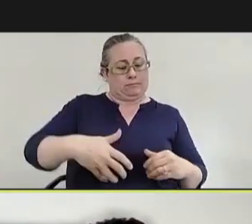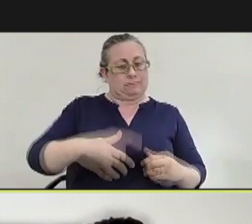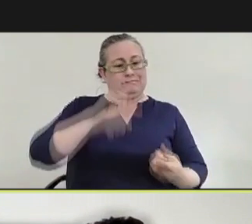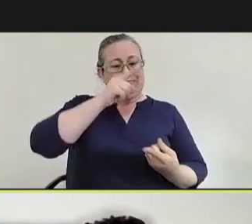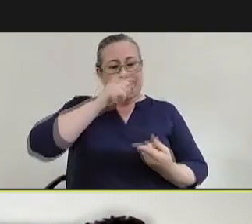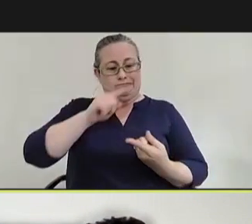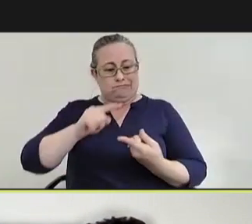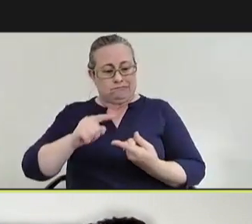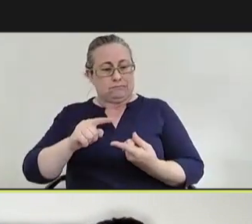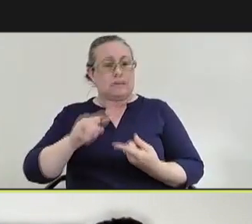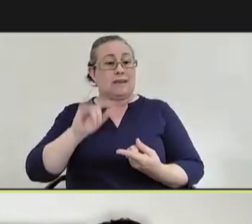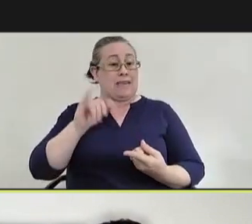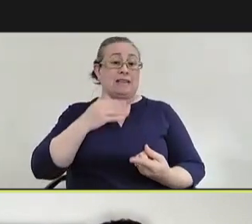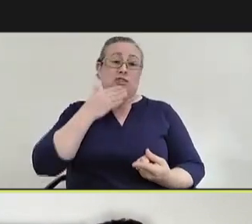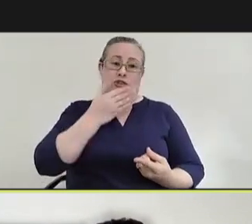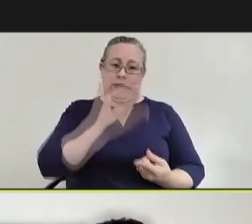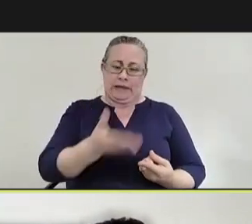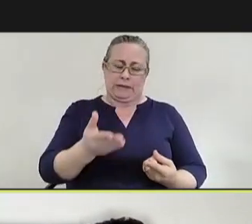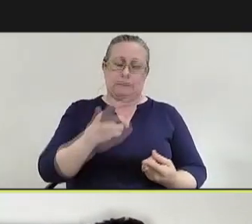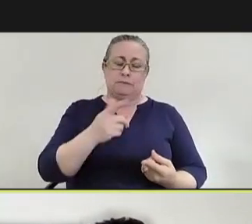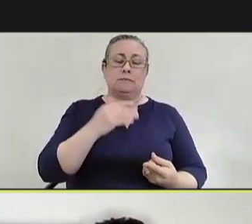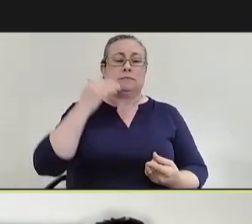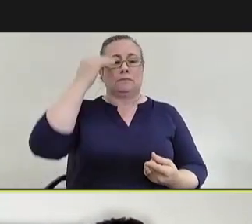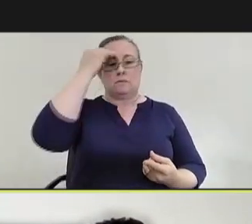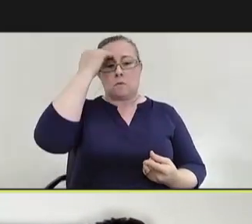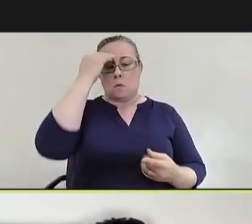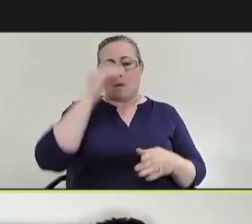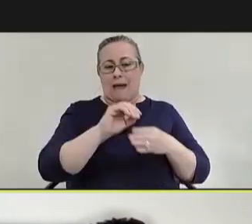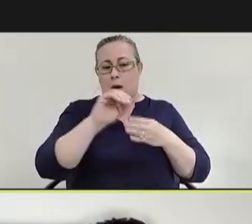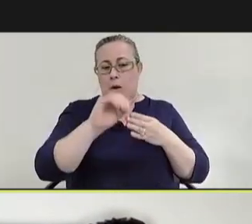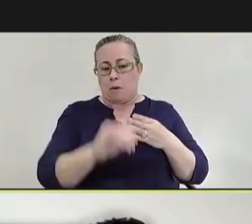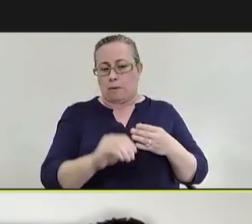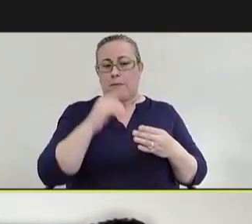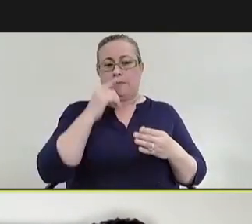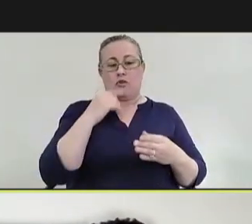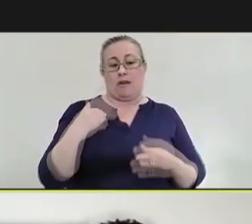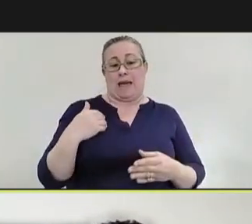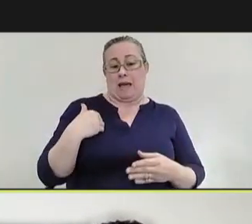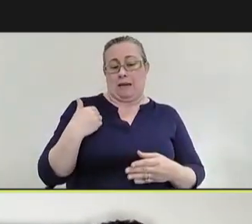which is a good thing because we know that the outcomes for adolescents and pregnancy can be